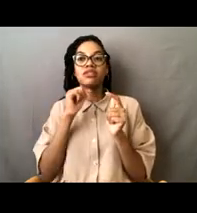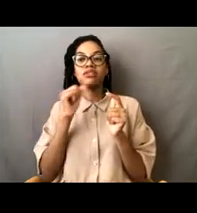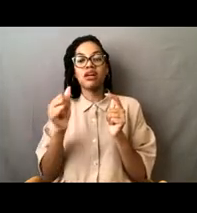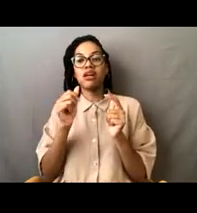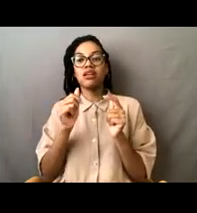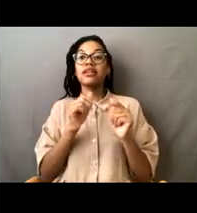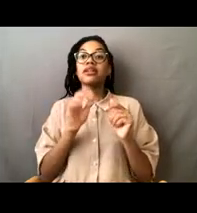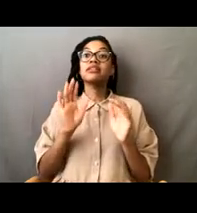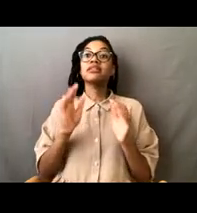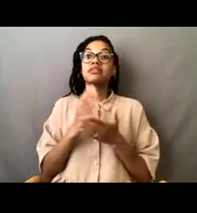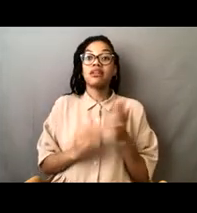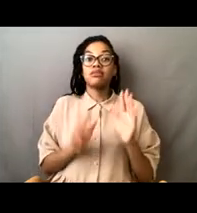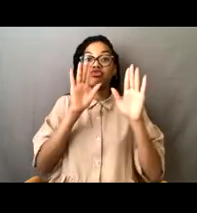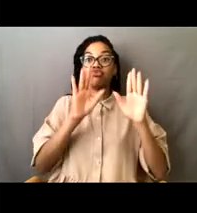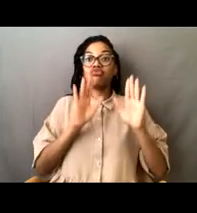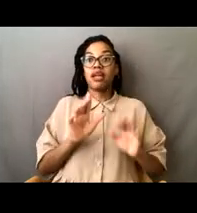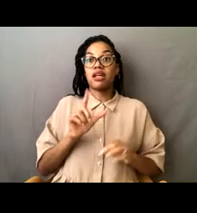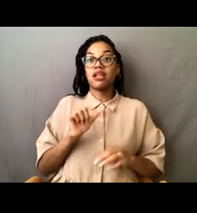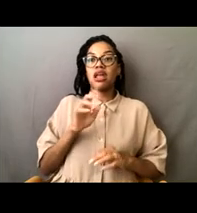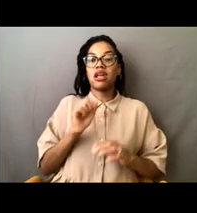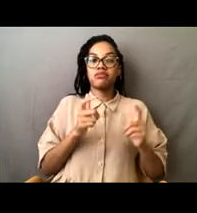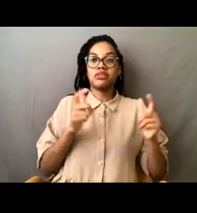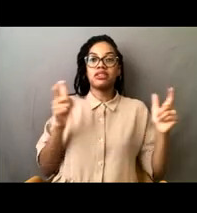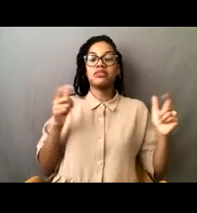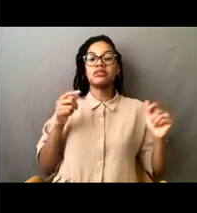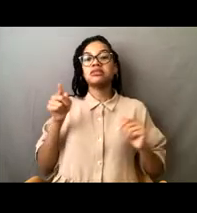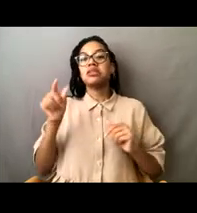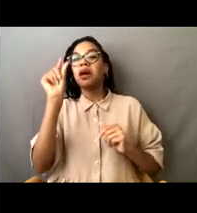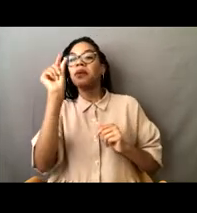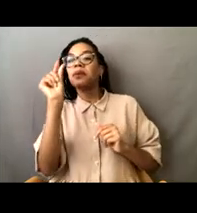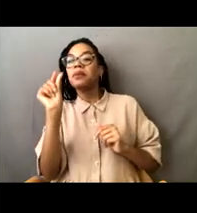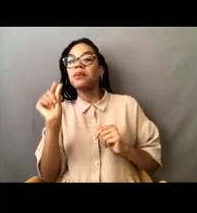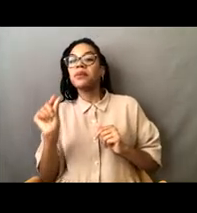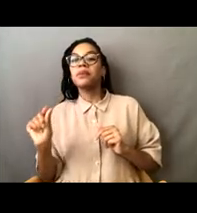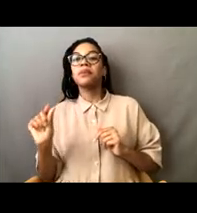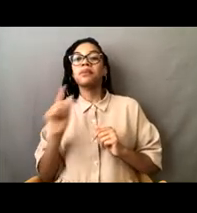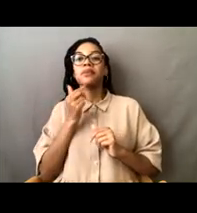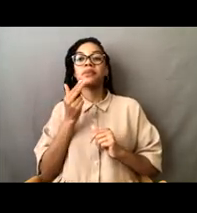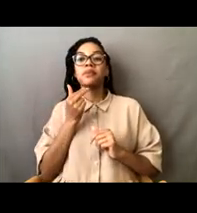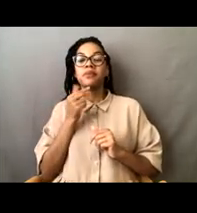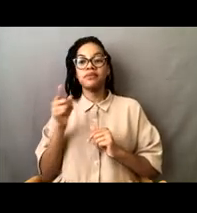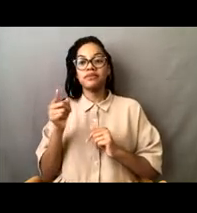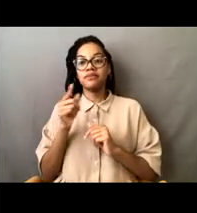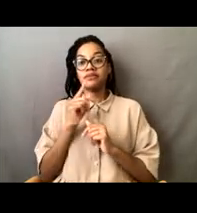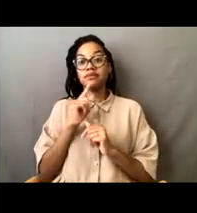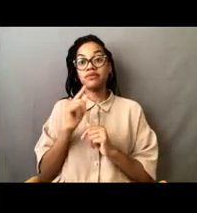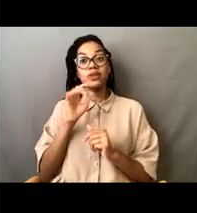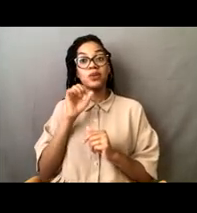but it has a lot of very interesting ecological features for being kind of a smaller body of water.